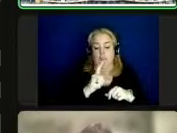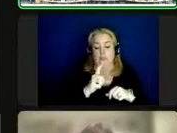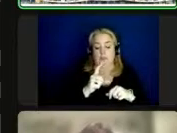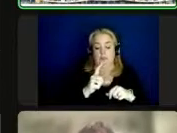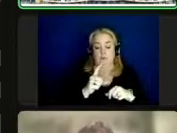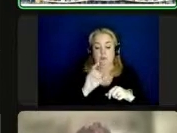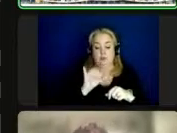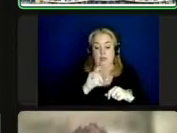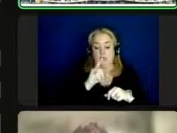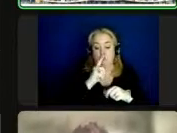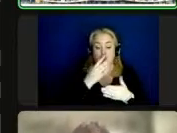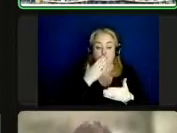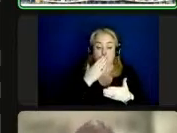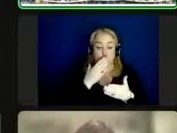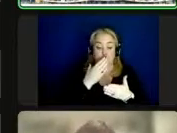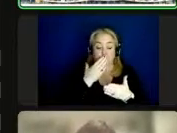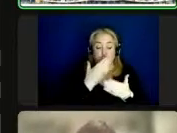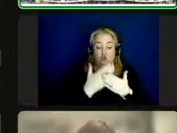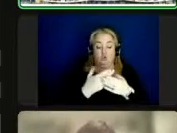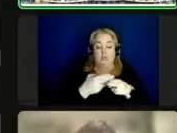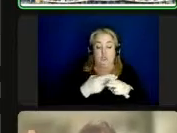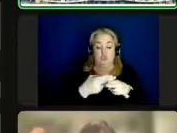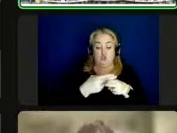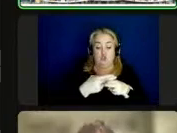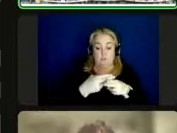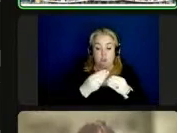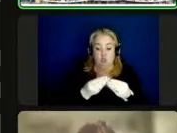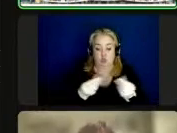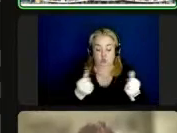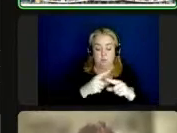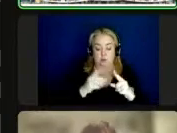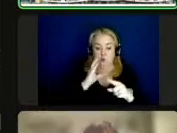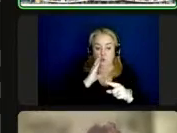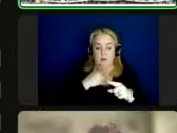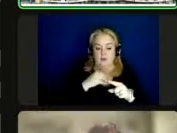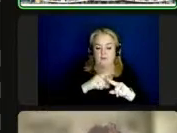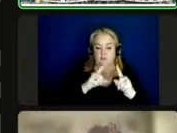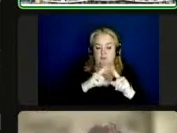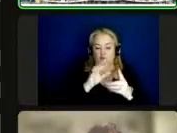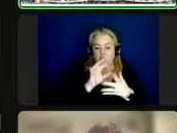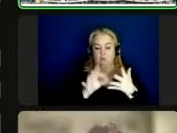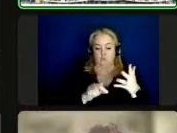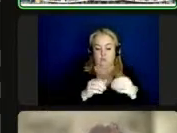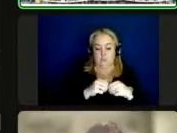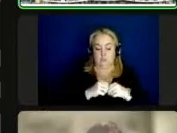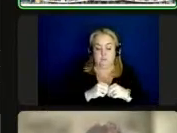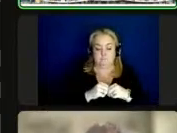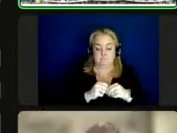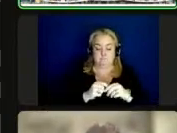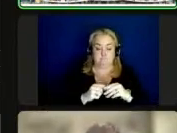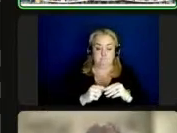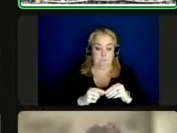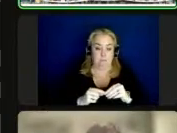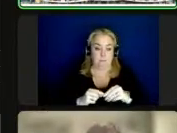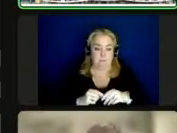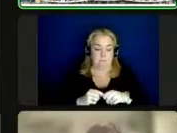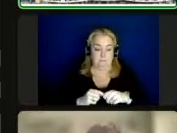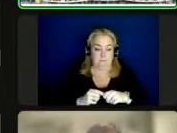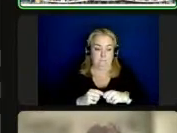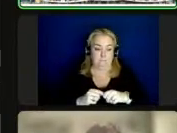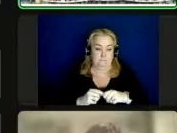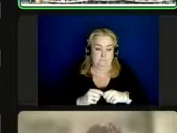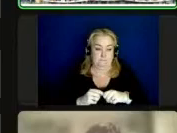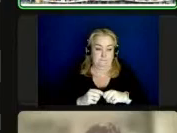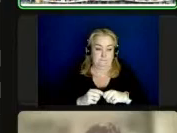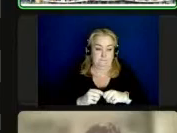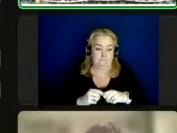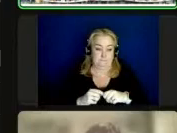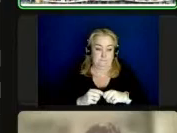HAVING GAS TAXES LIKE STOP